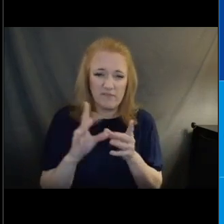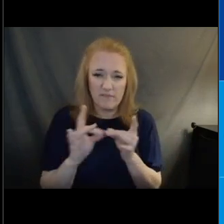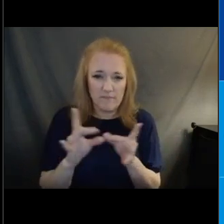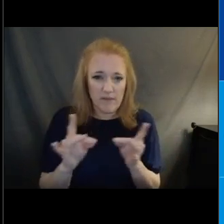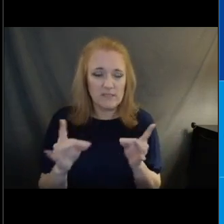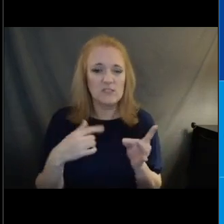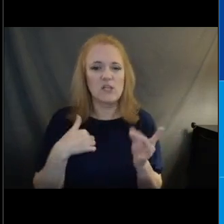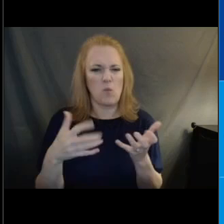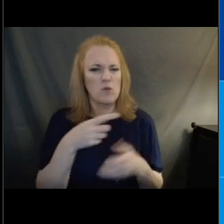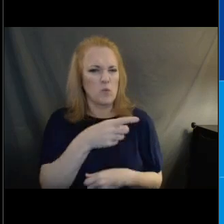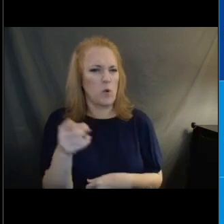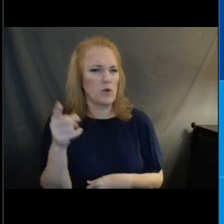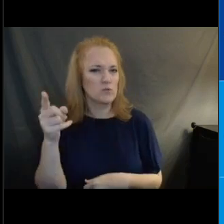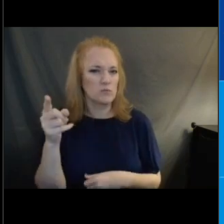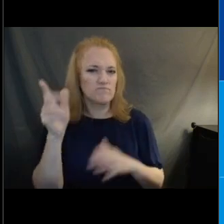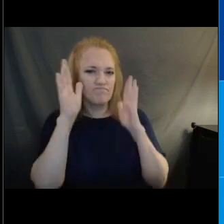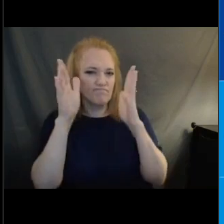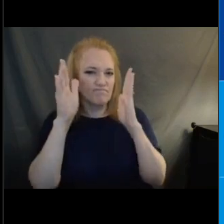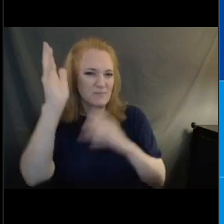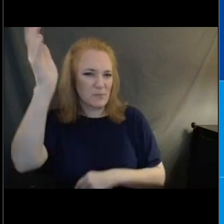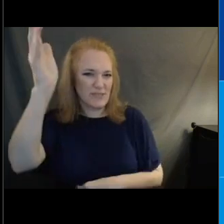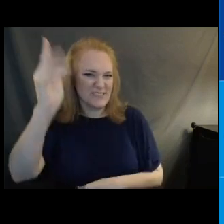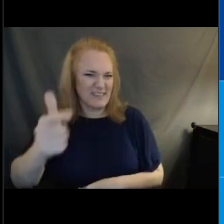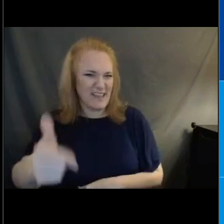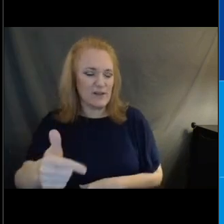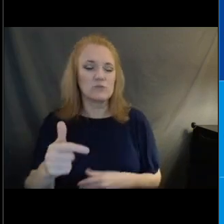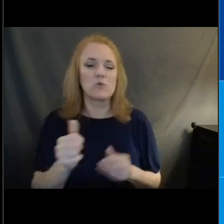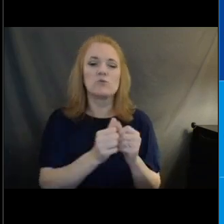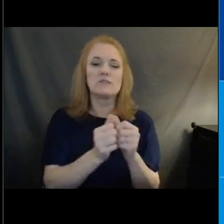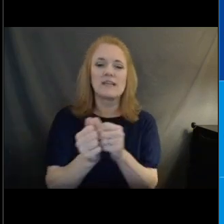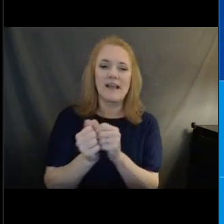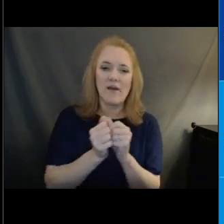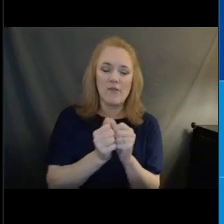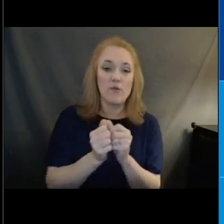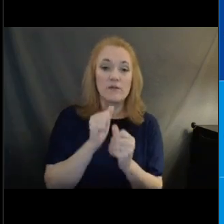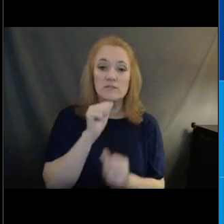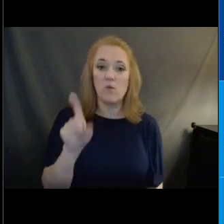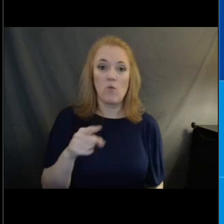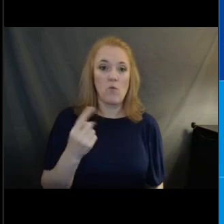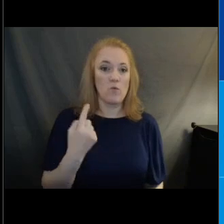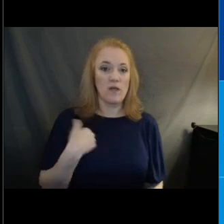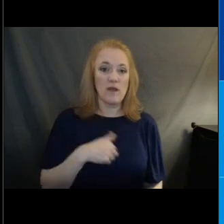of this presentation. So let's together, you know it's gonna, it's not just us, it's a partnership